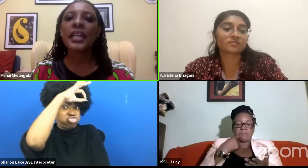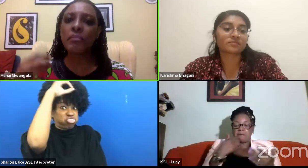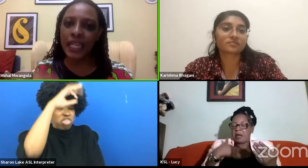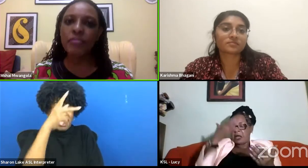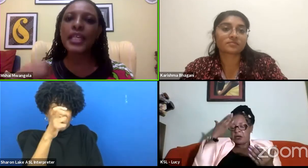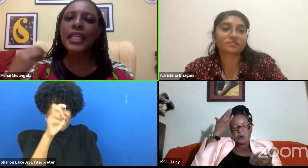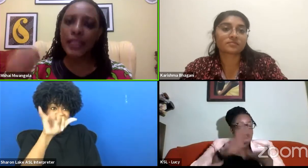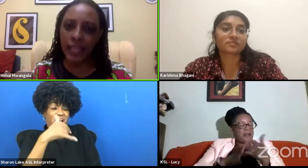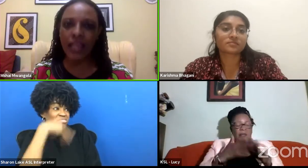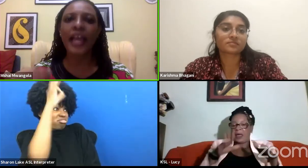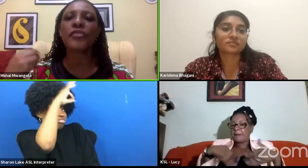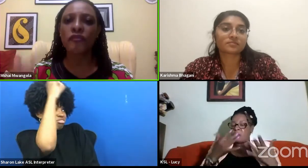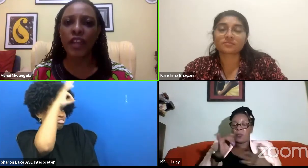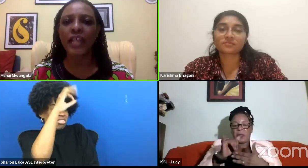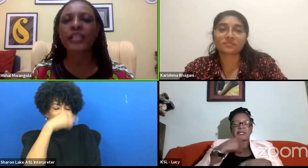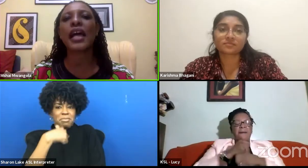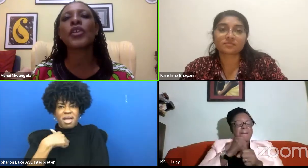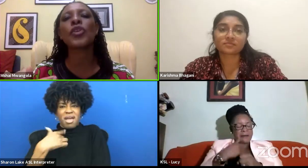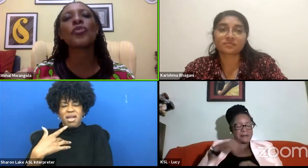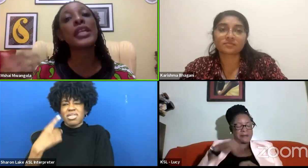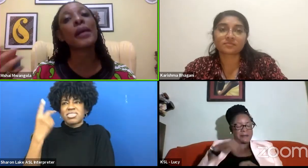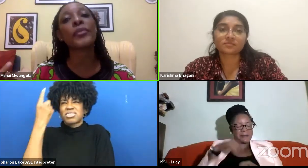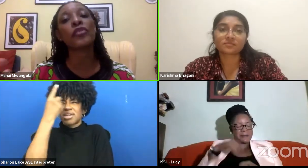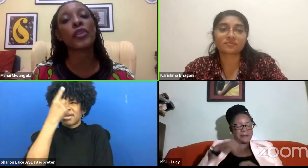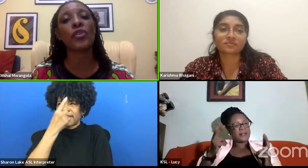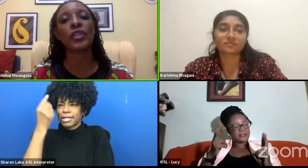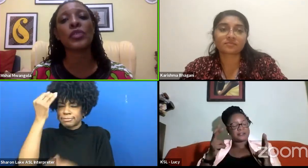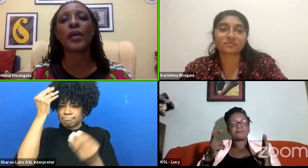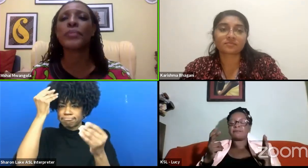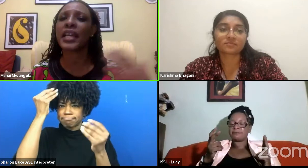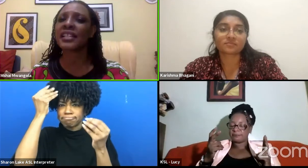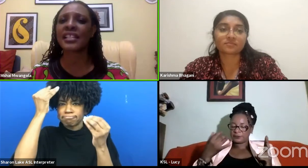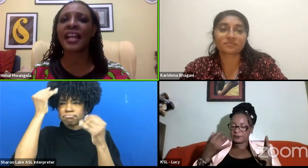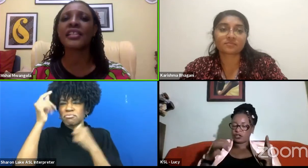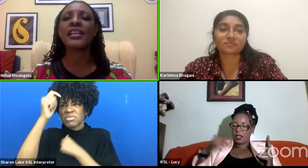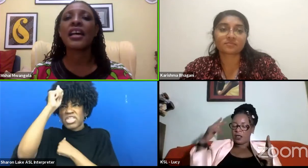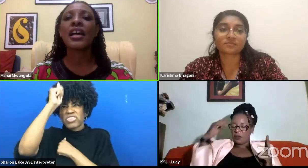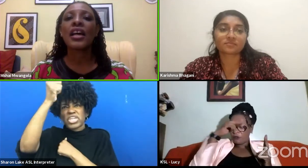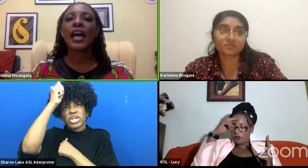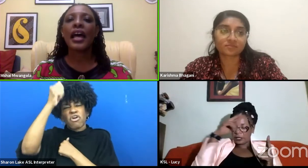It made me think and reflect and read up the theory to help me understand.